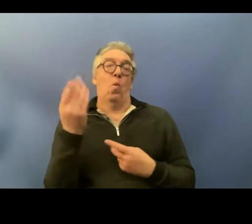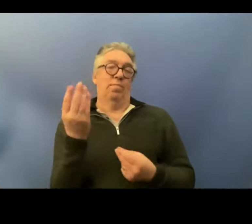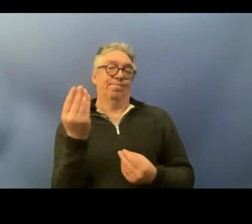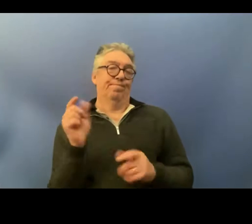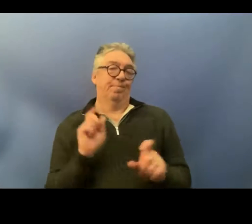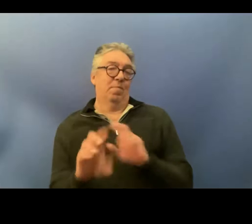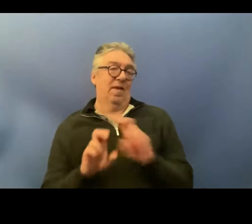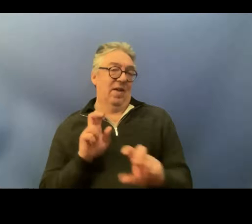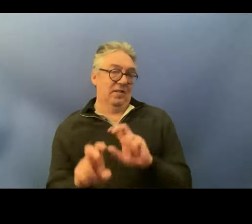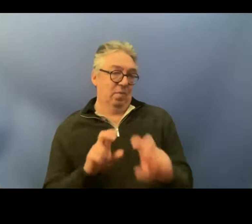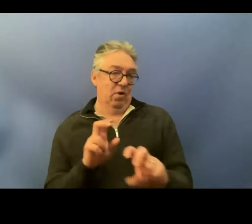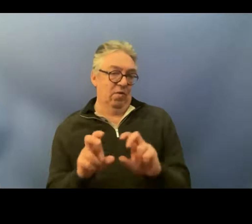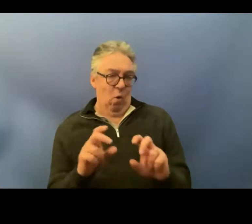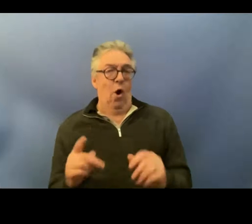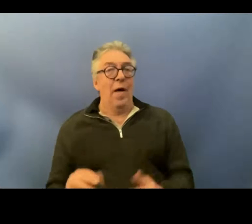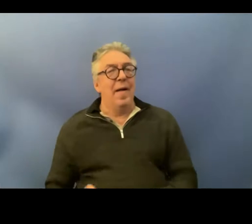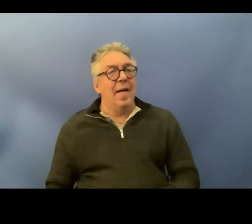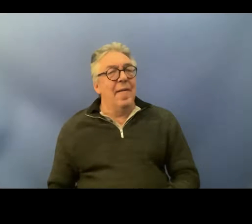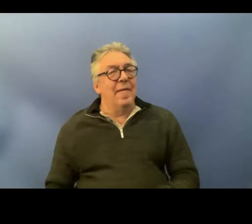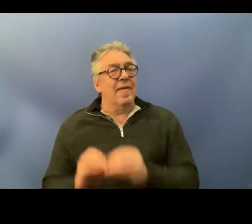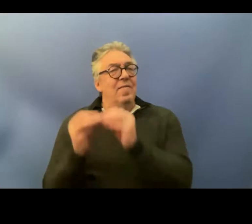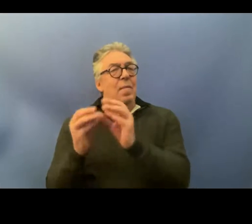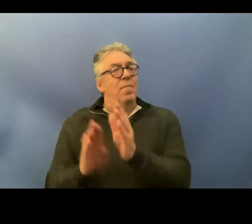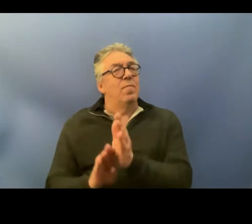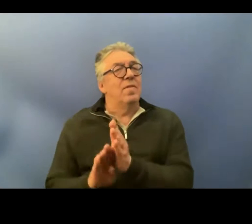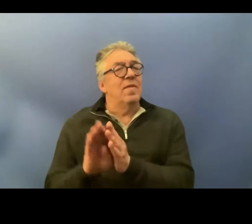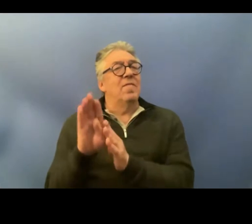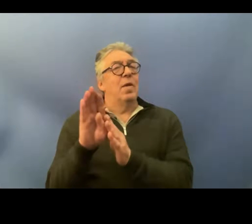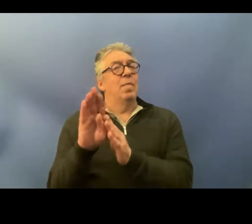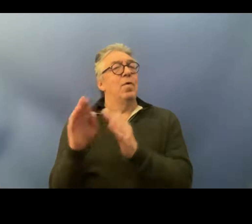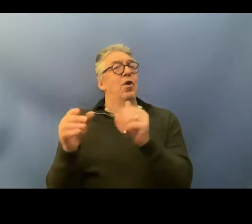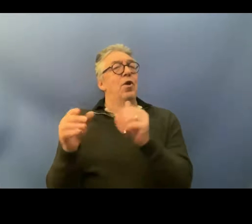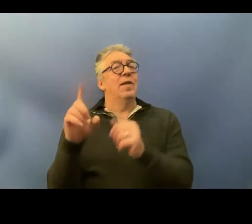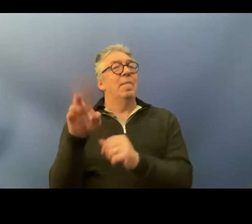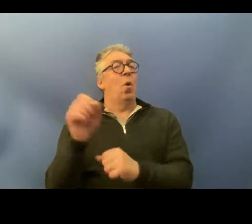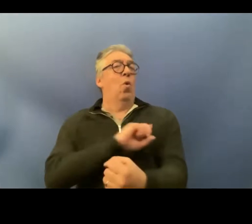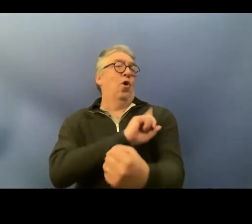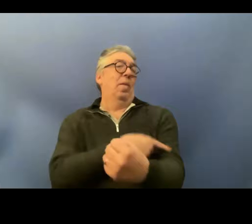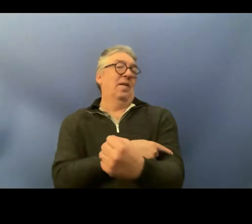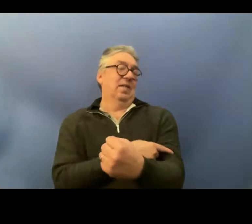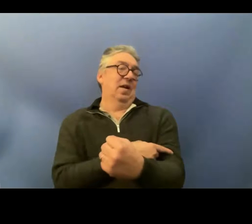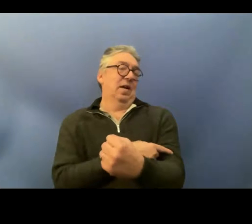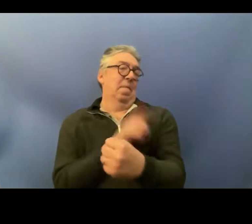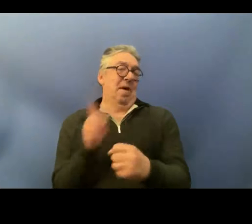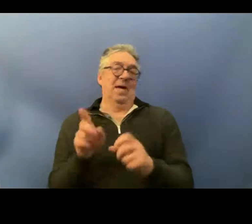the capacity, the skills of OPDs in this agenda and while they all recognize the importance